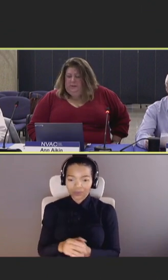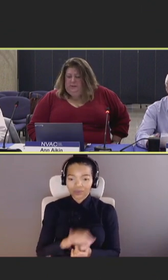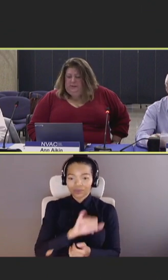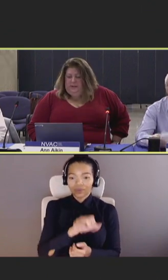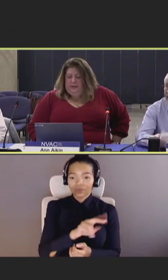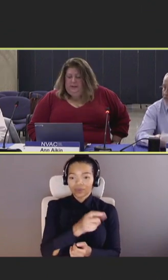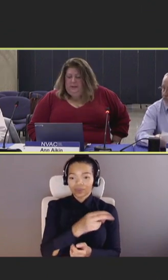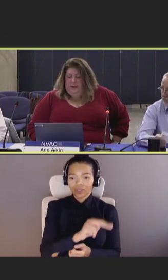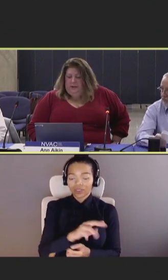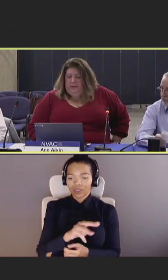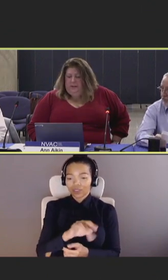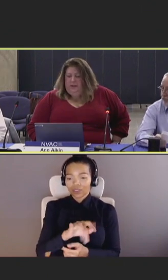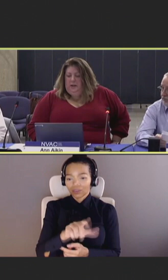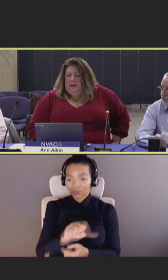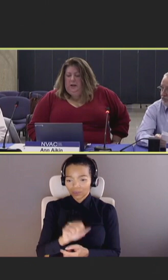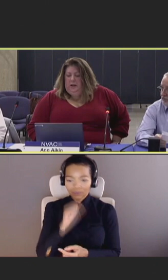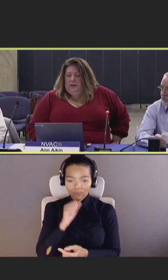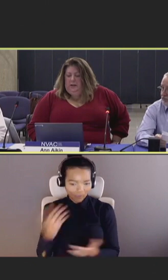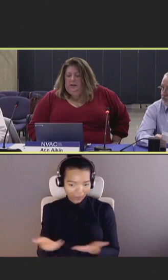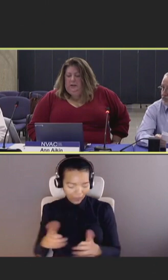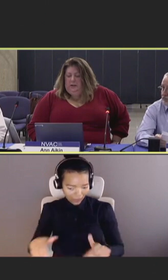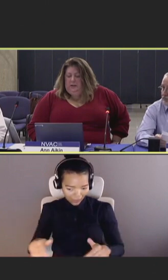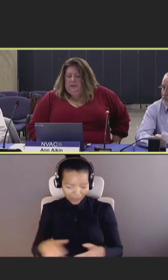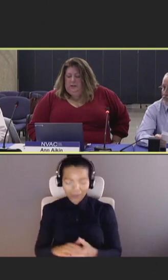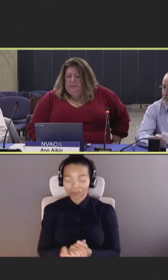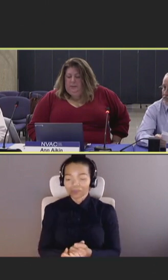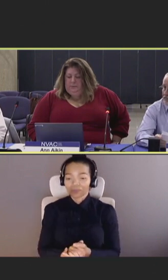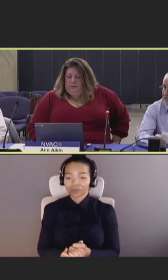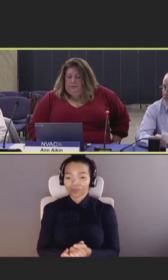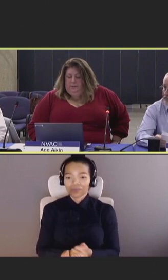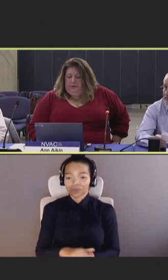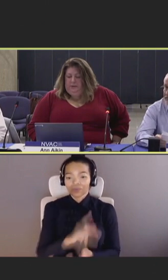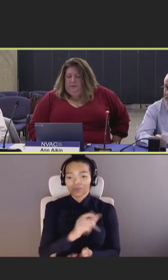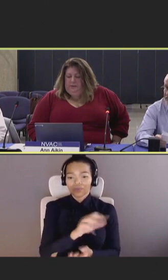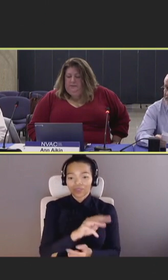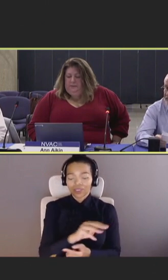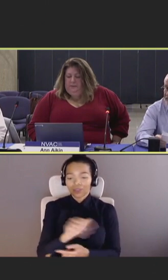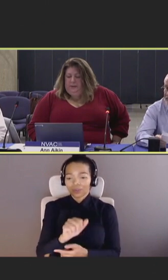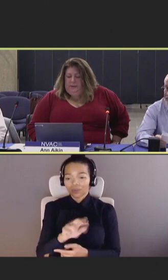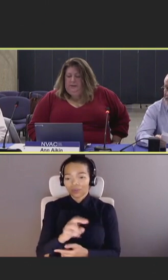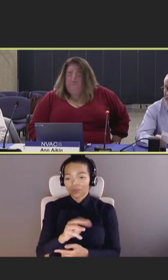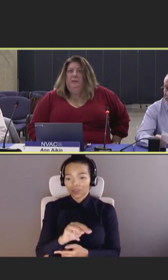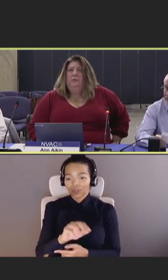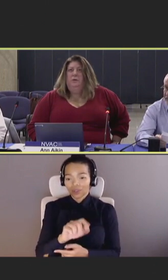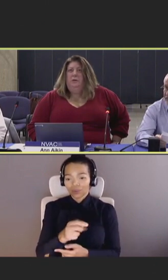is not here yet. Kim Armstrong will be here in just a few minutes. Melinda Wharton, are you